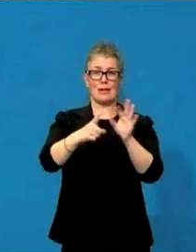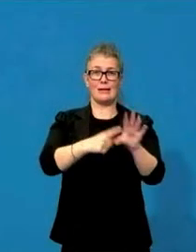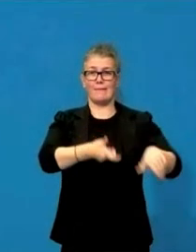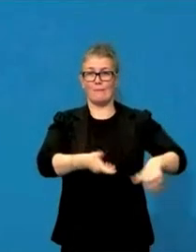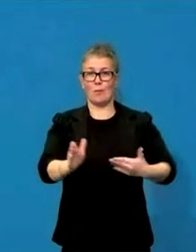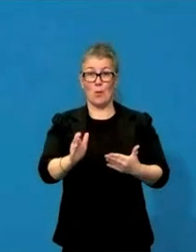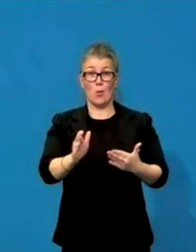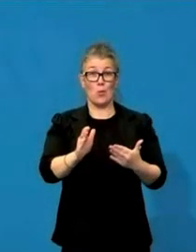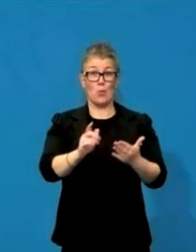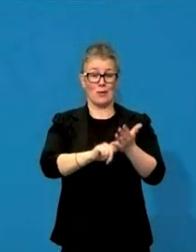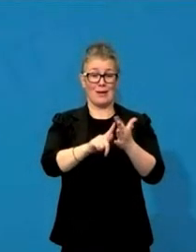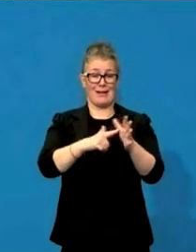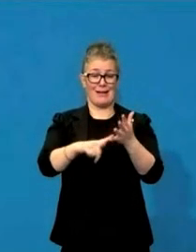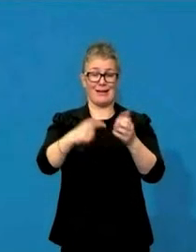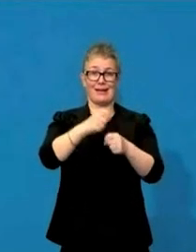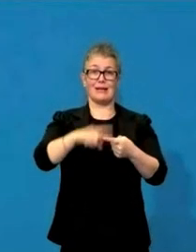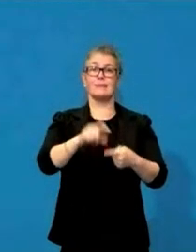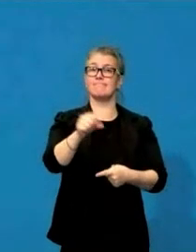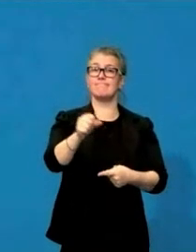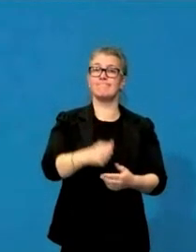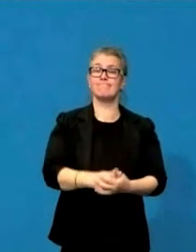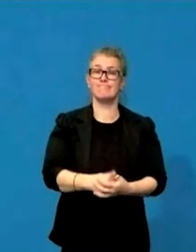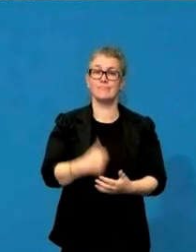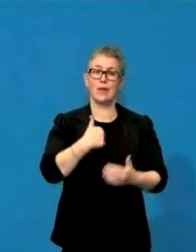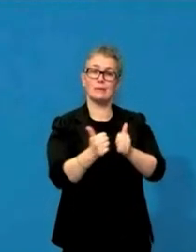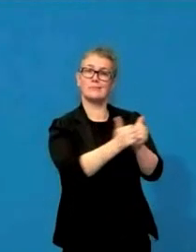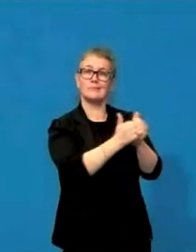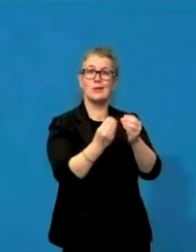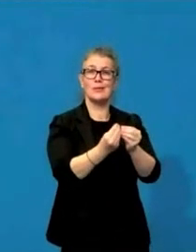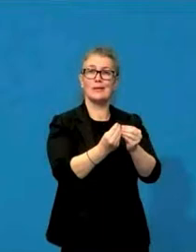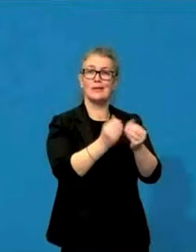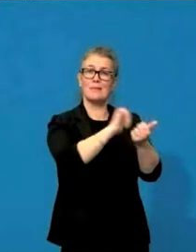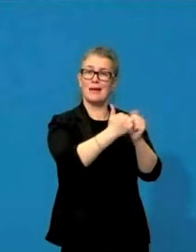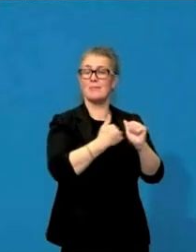I work very closely with my husband - my partner, Geoff, in relation to getting